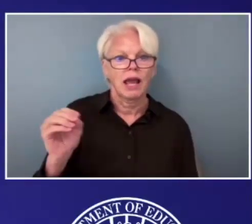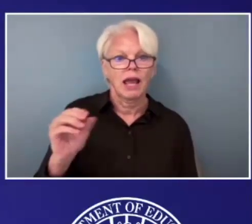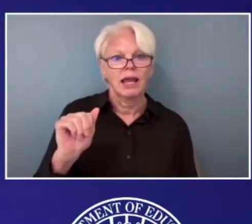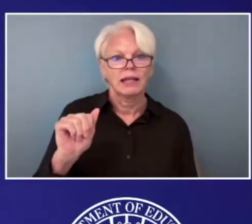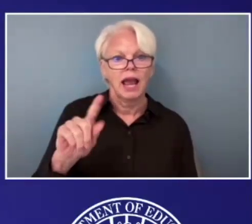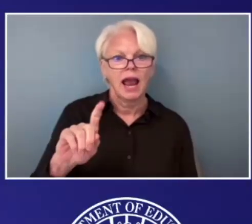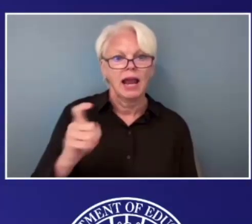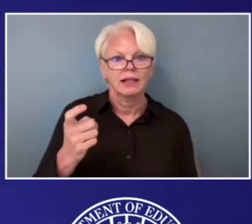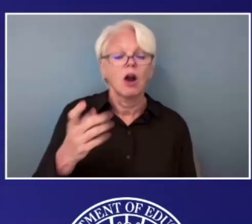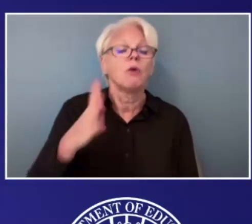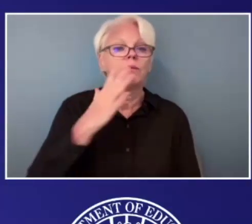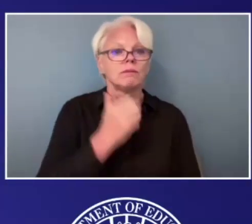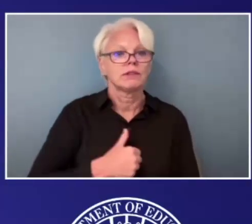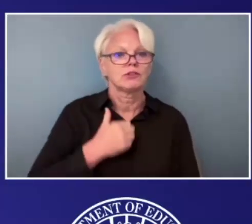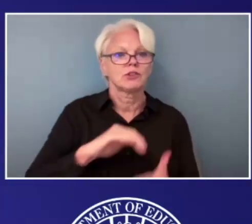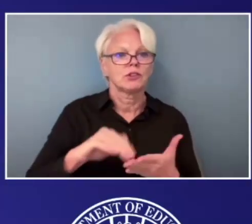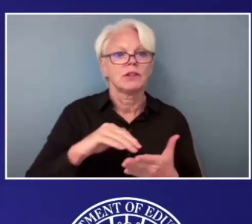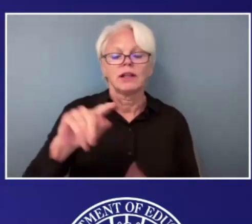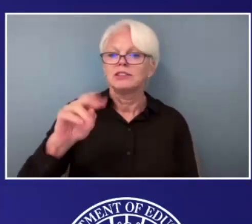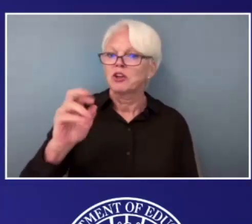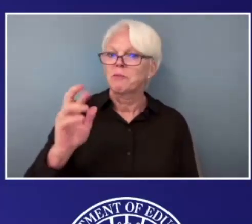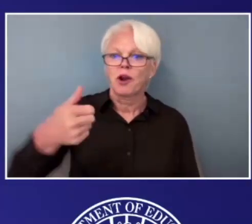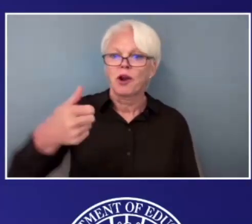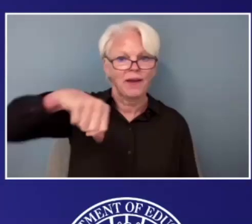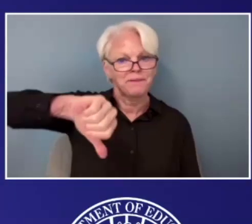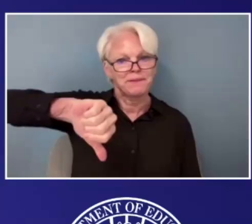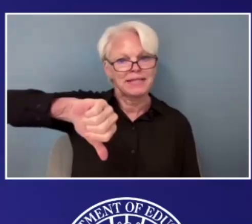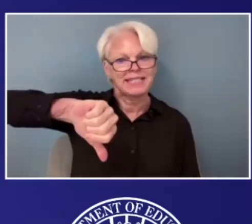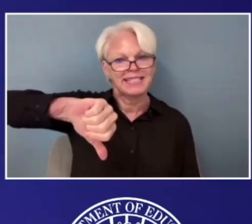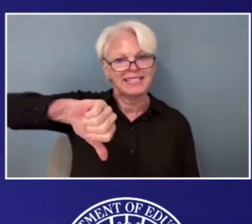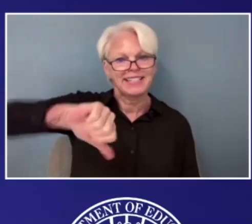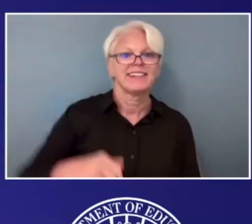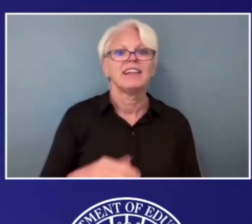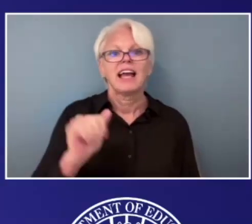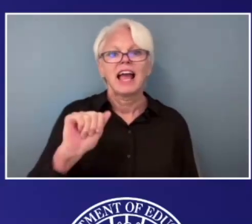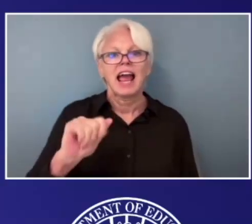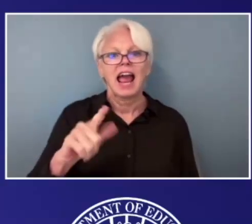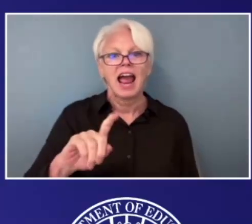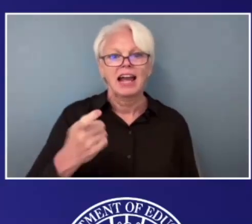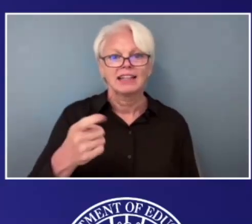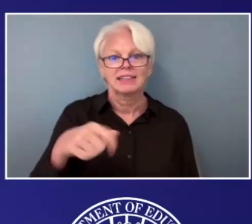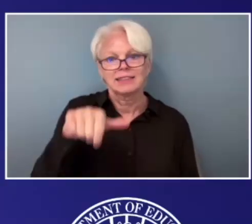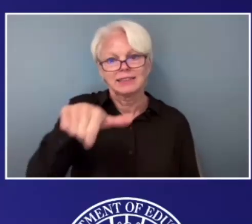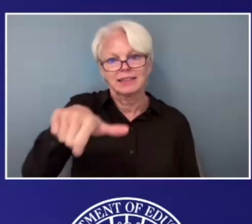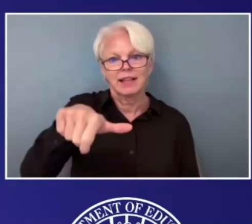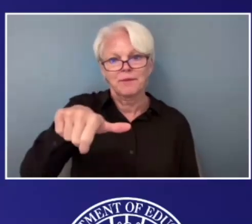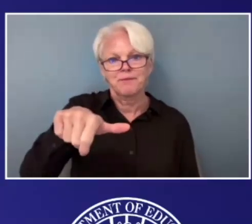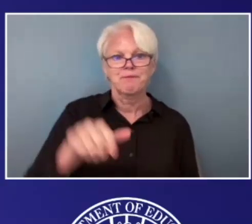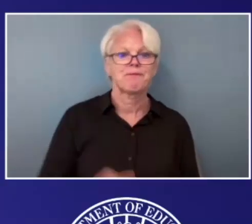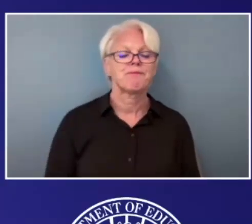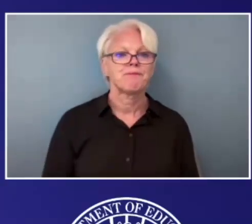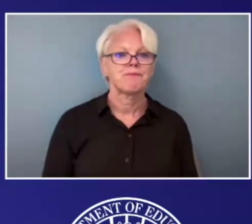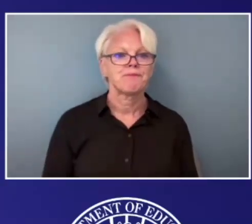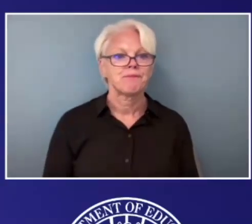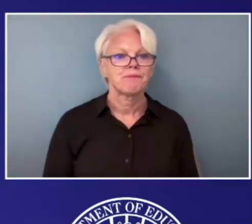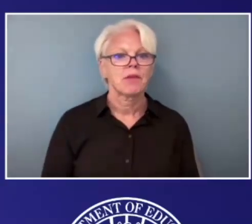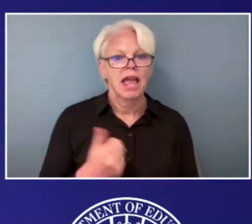Oh, I'm sorry, Tamar is a thumbs down, and Alex Ricci is a thumb on the side. Everyone else is thumbs up.